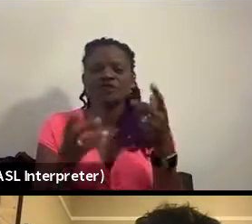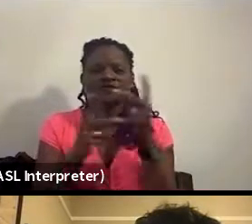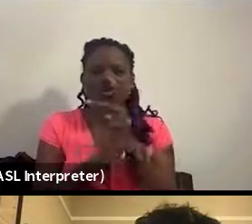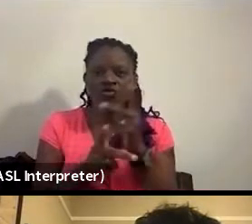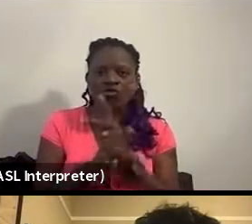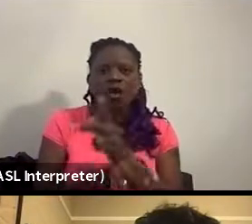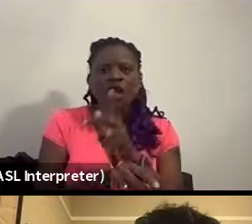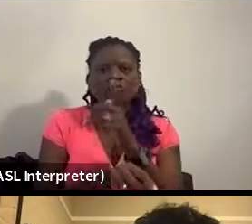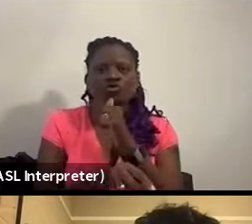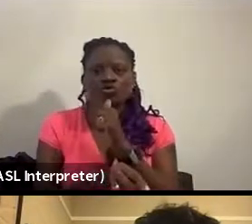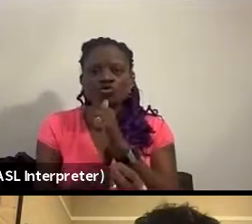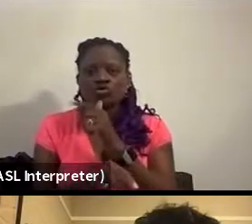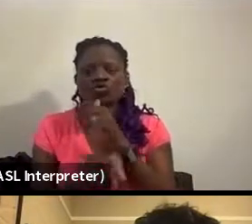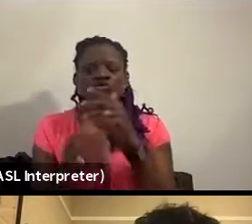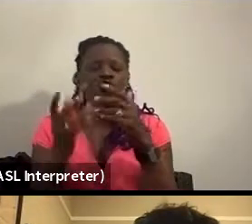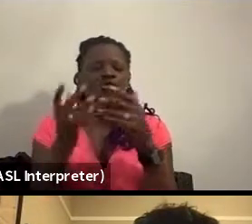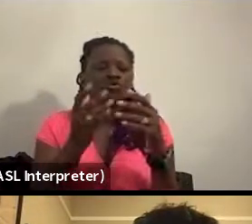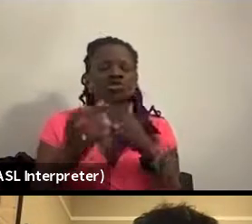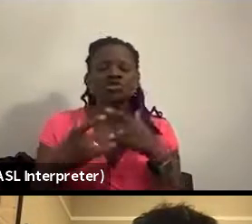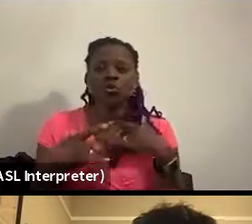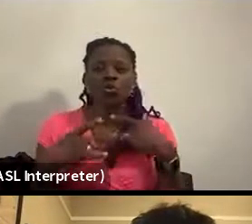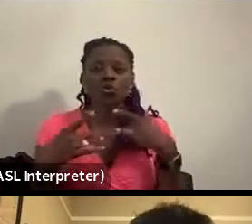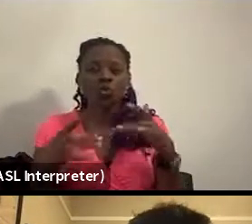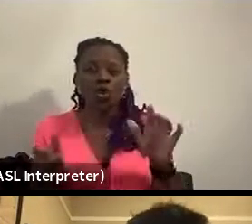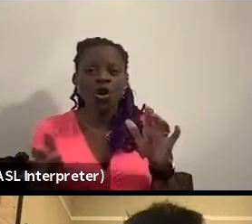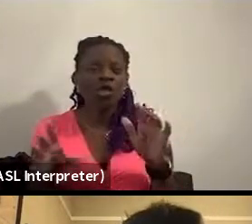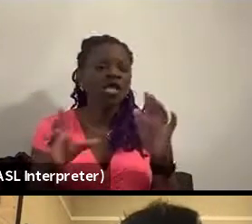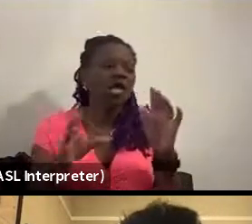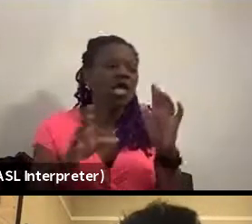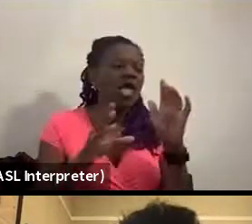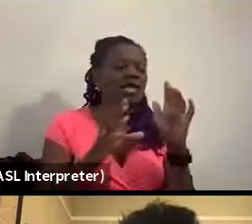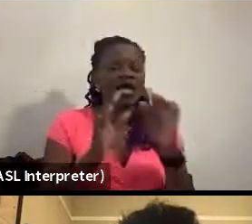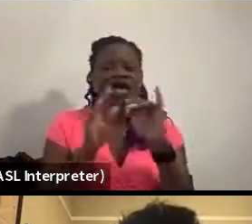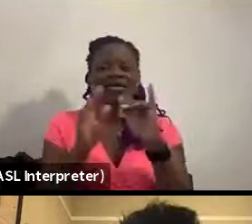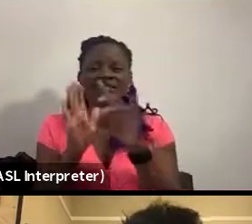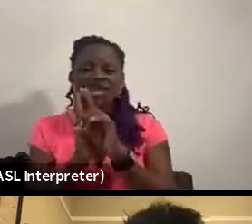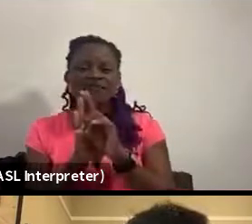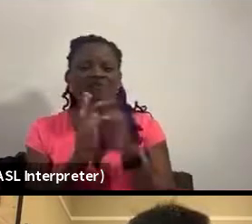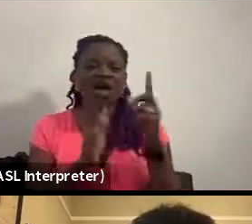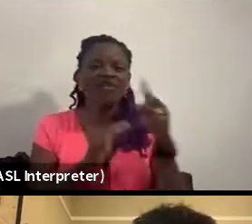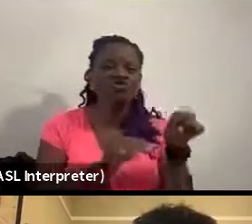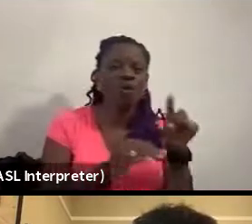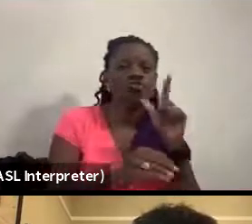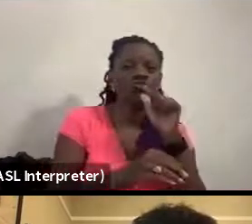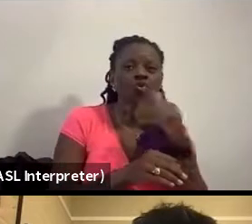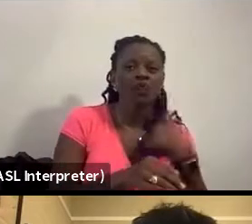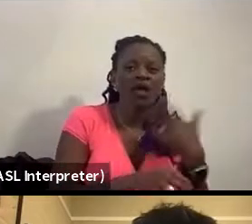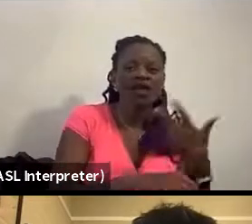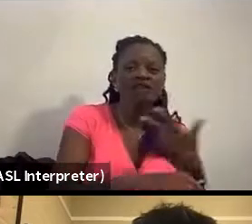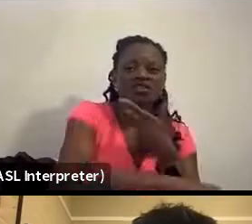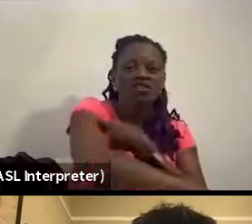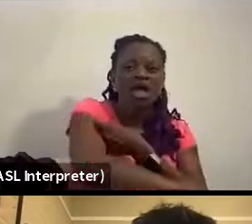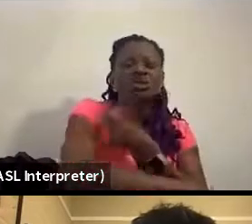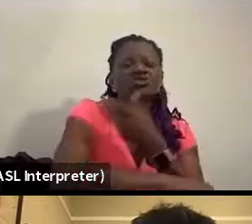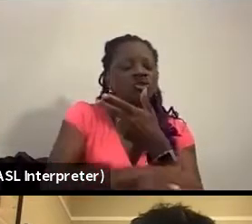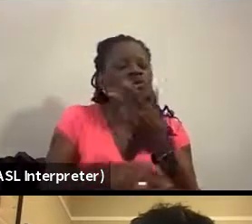fears and and really identify those that have fears. So the work is on and we will get there.